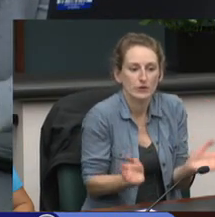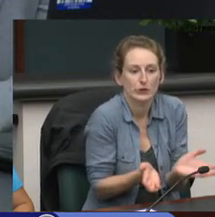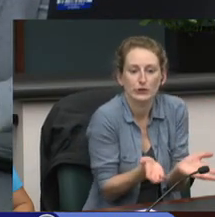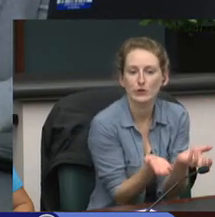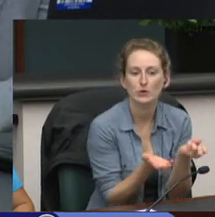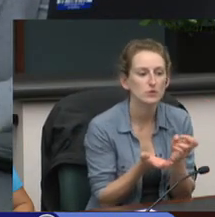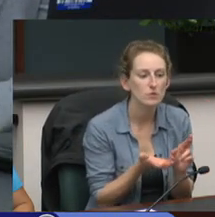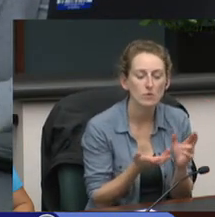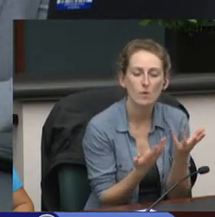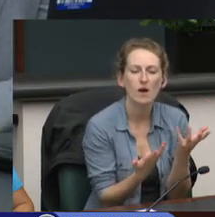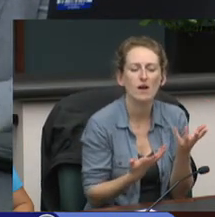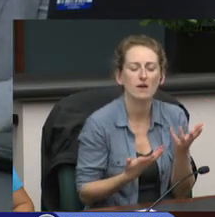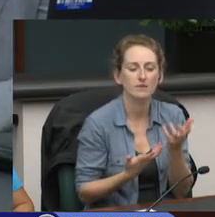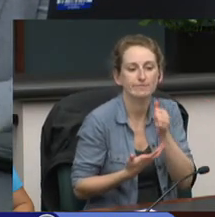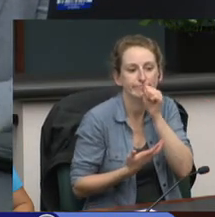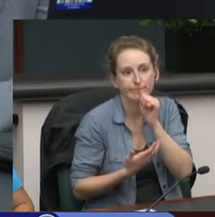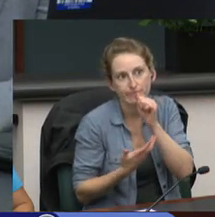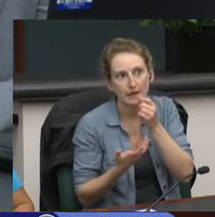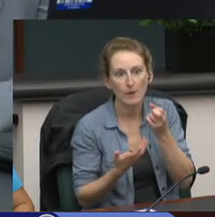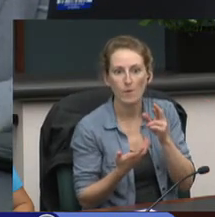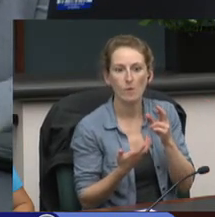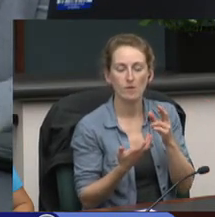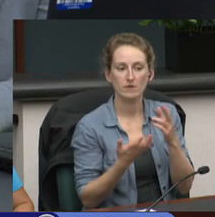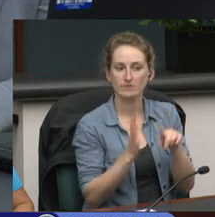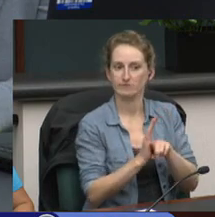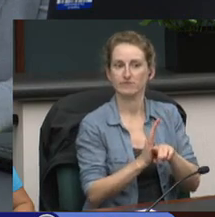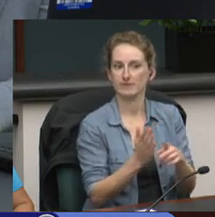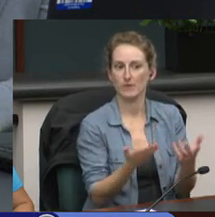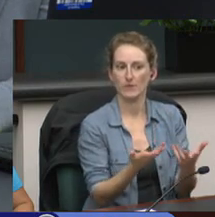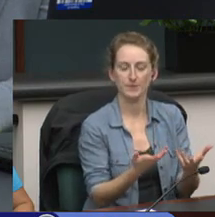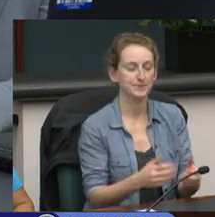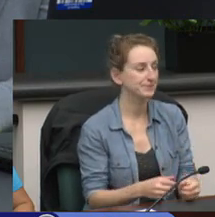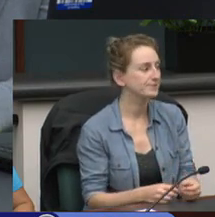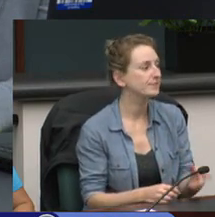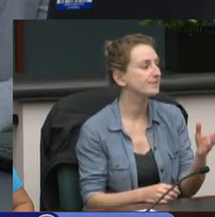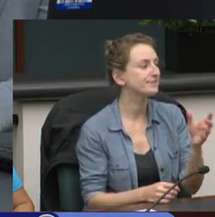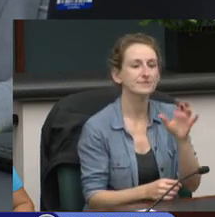being a mapping question because but the infill subdivision it can be done in any